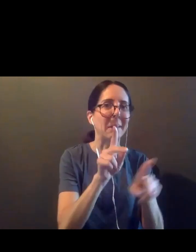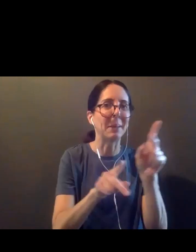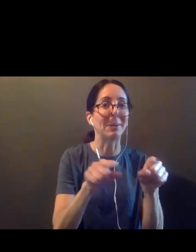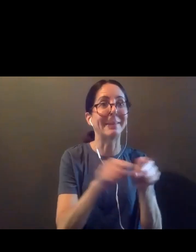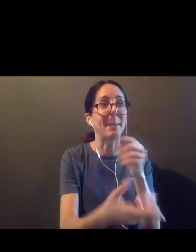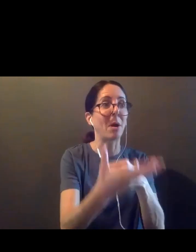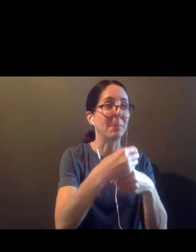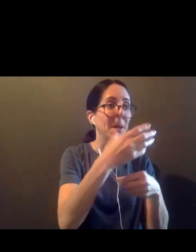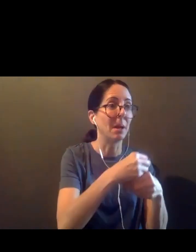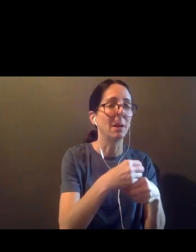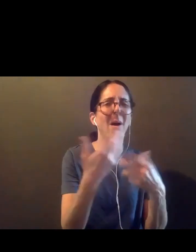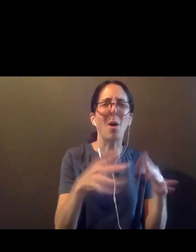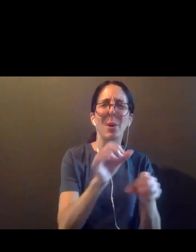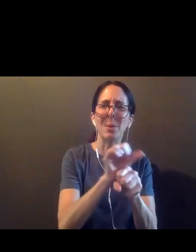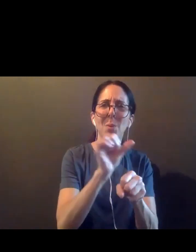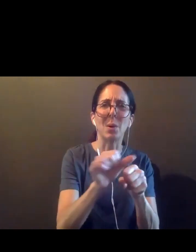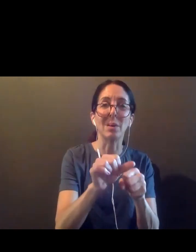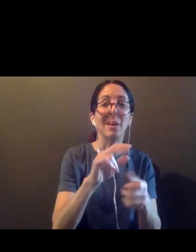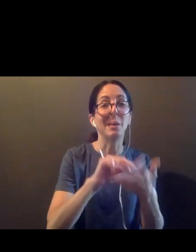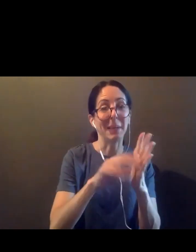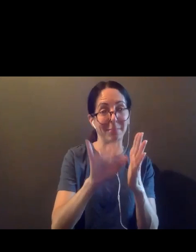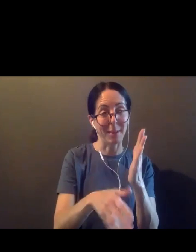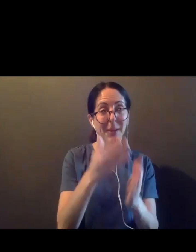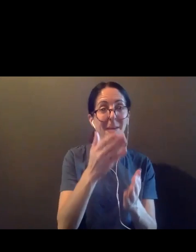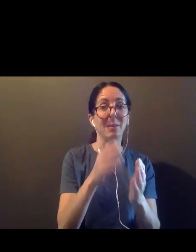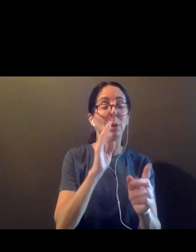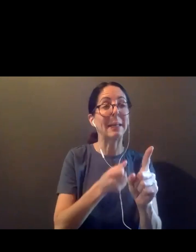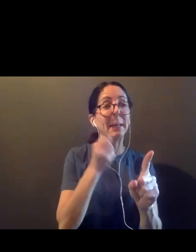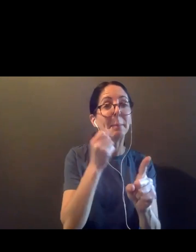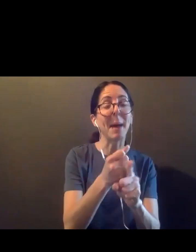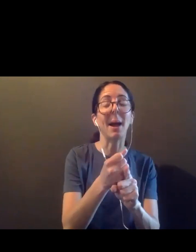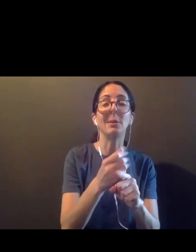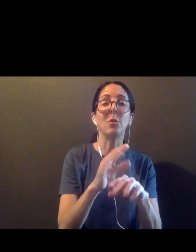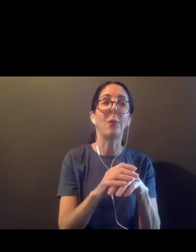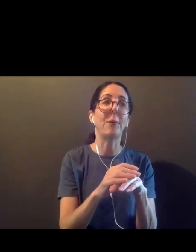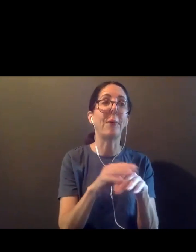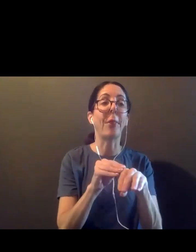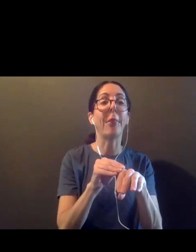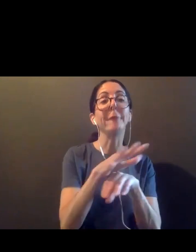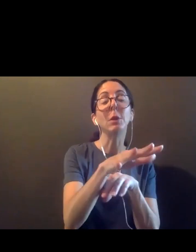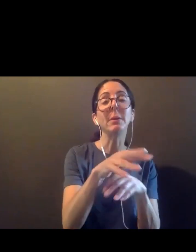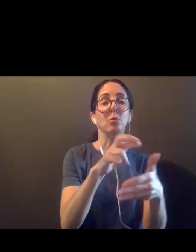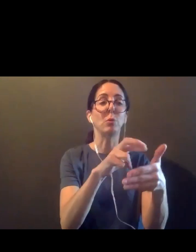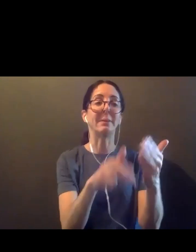have done this, which might impact or colour or flavour the outcome and miss the bigger